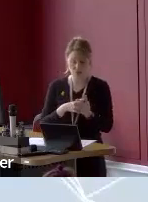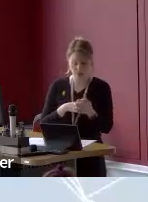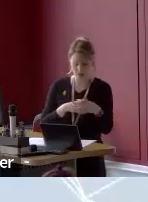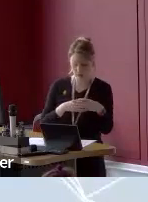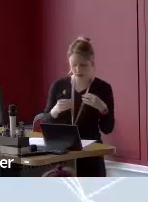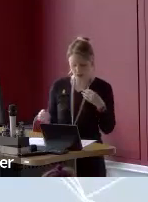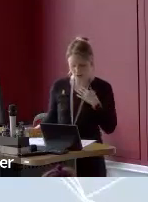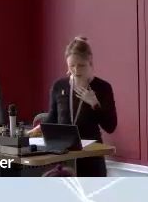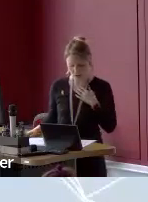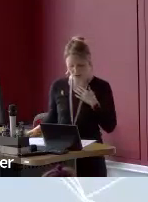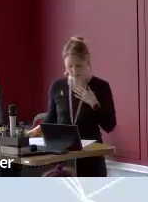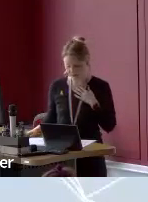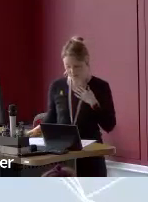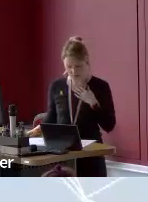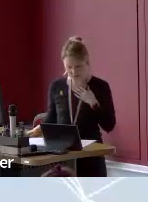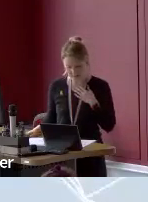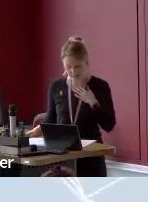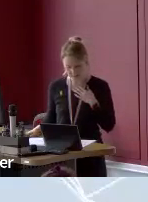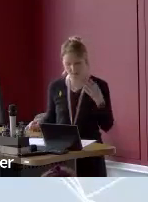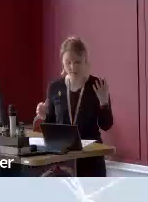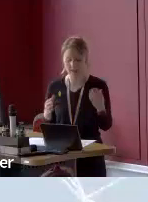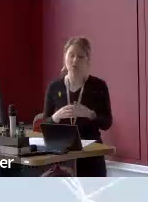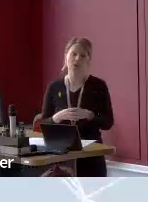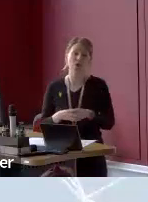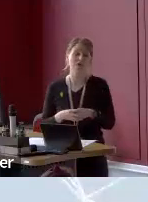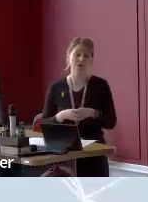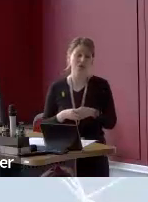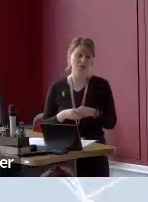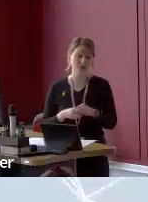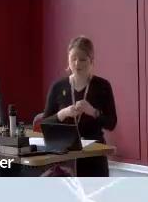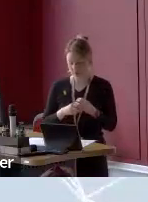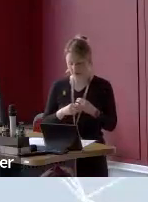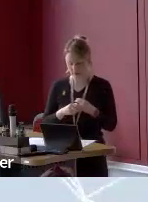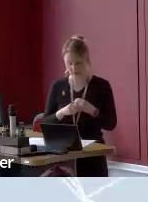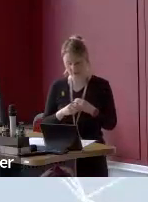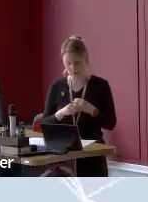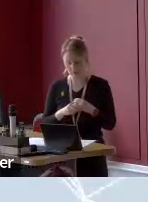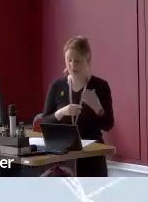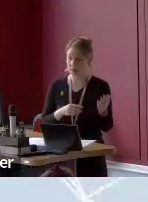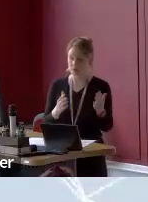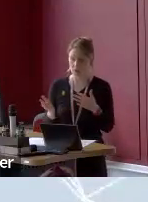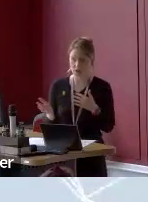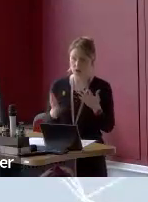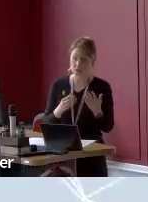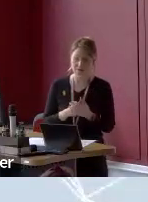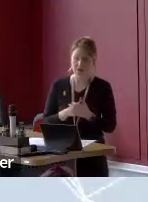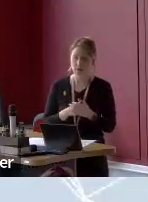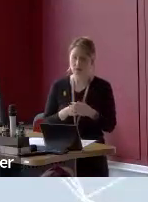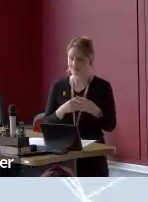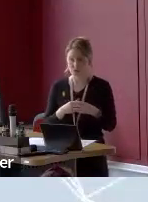engagement to public engagement in all of its forms whether that’s webinars workshops films